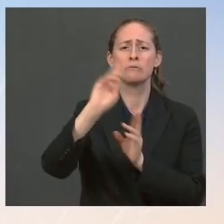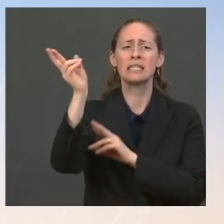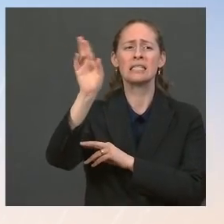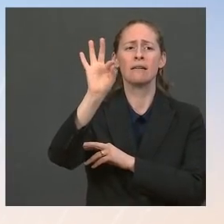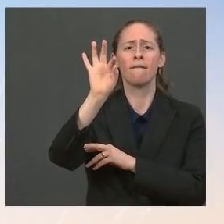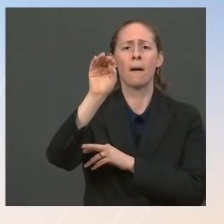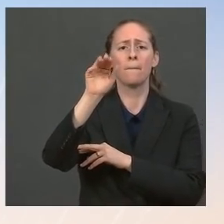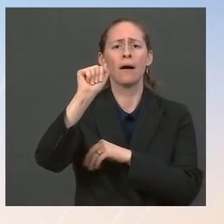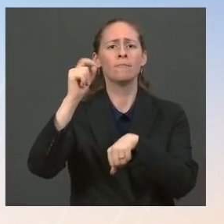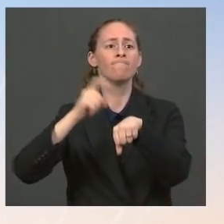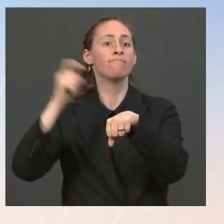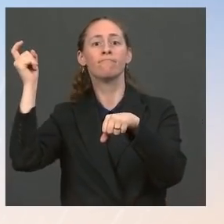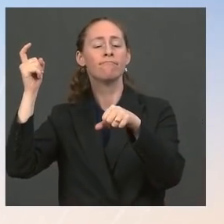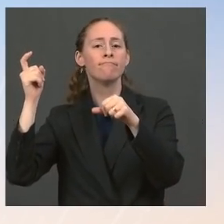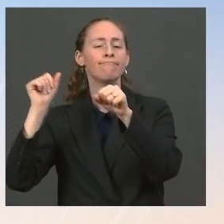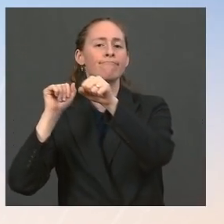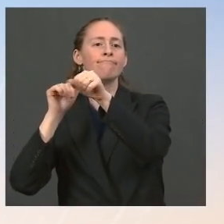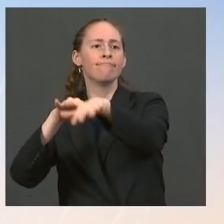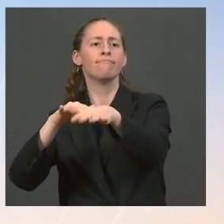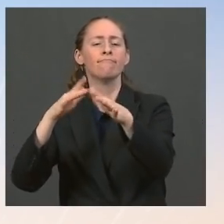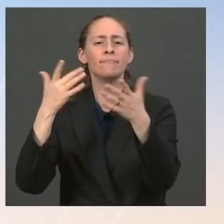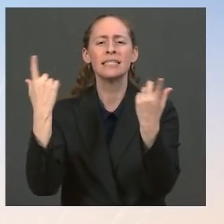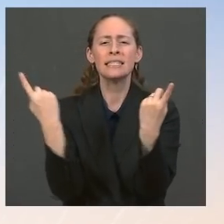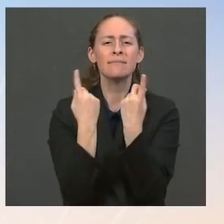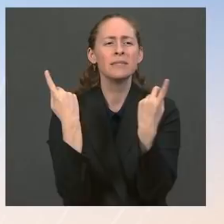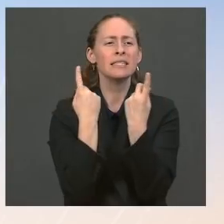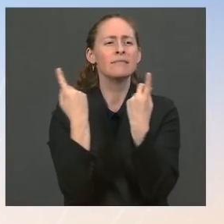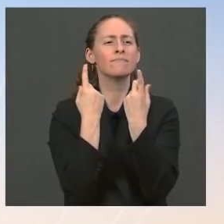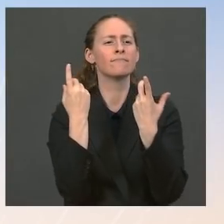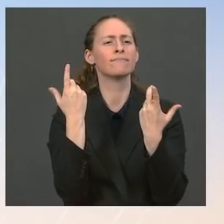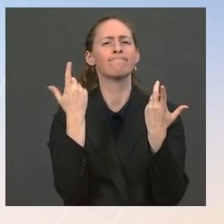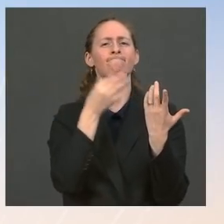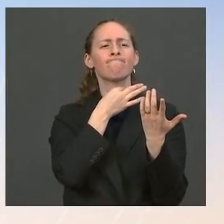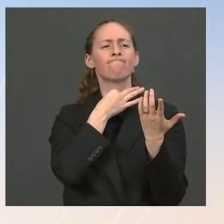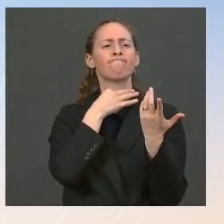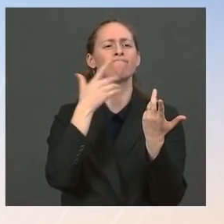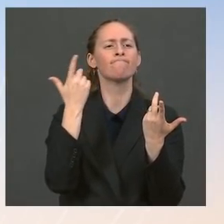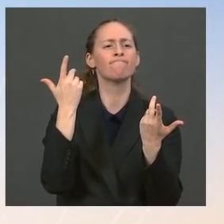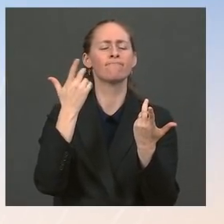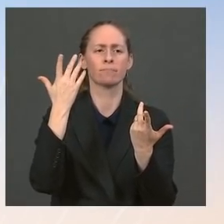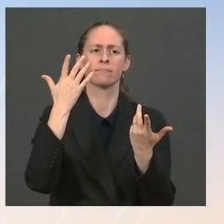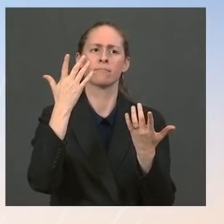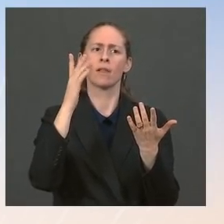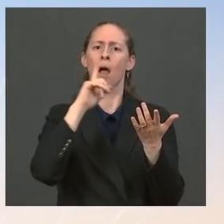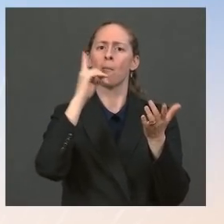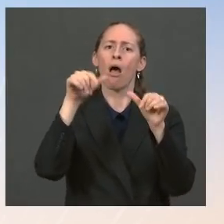Or is the goal to somehow stop having these crises that keep breaking out?